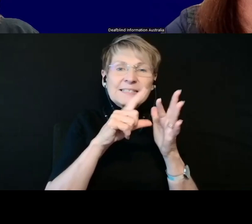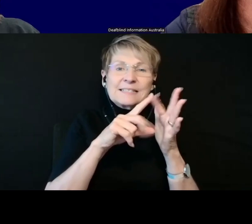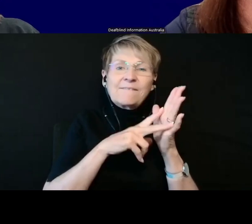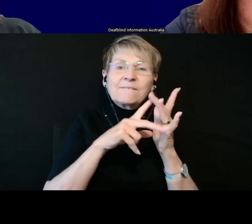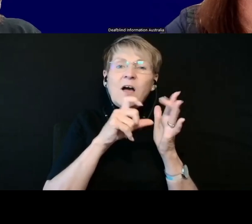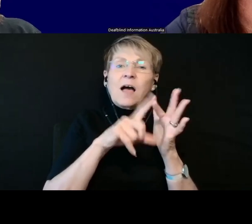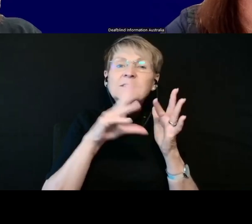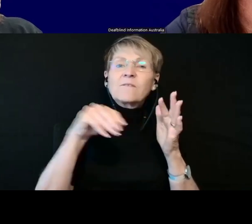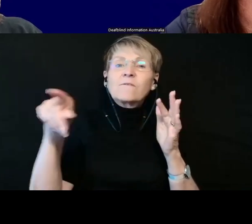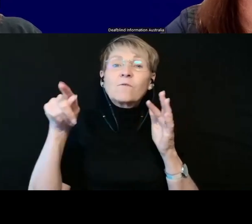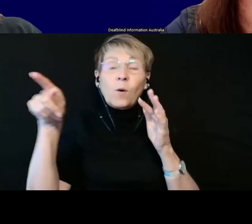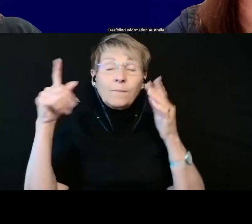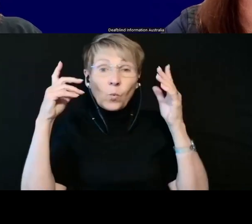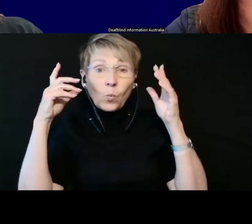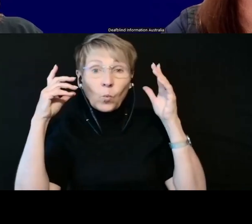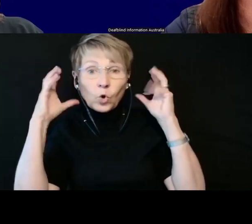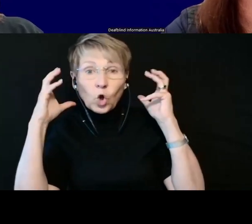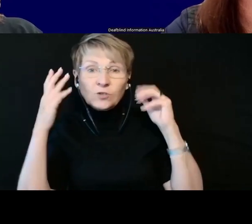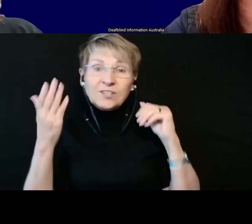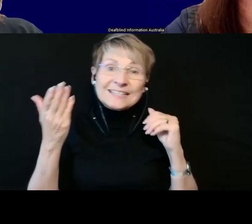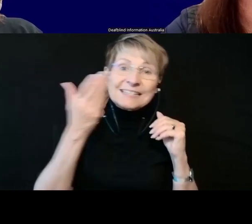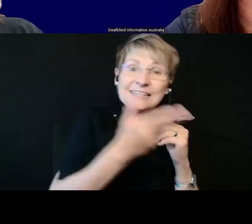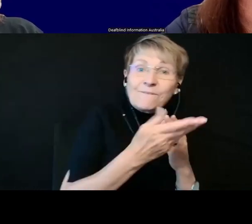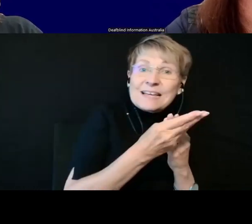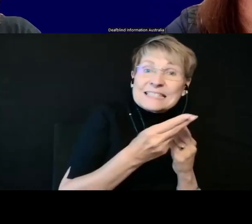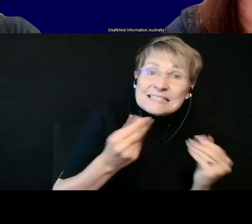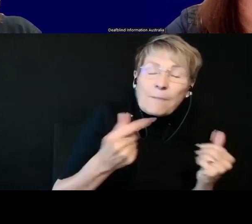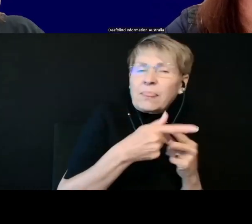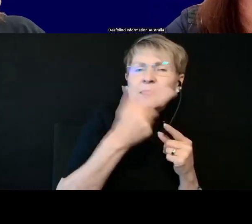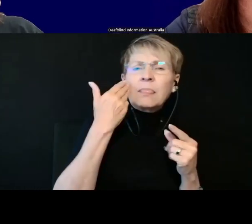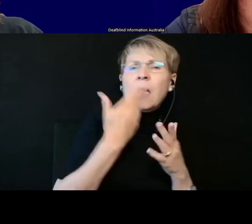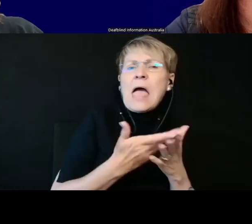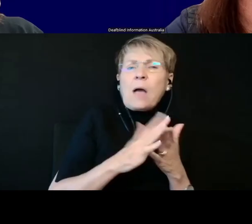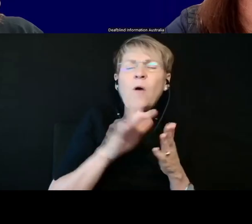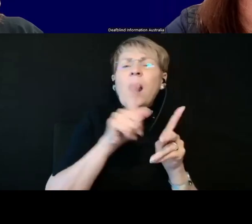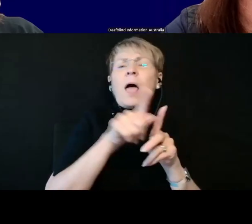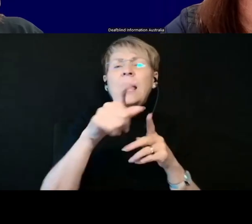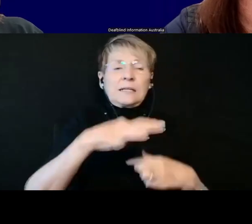but not know how to use it or implement it consistently across different environments,